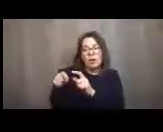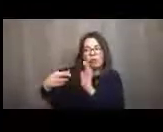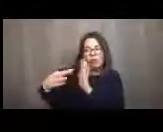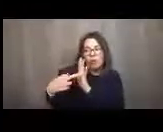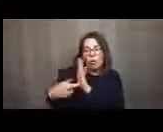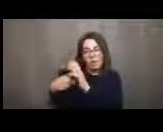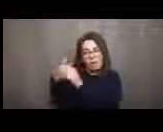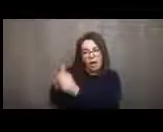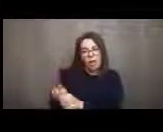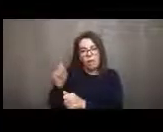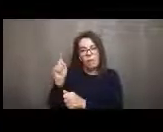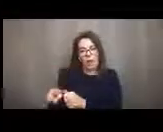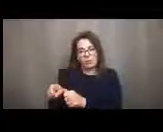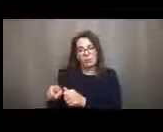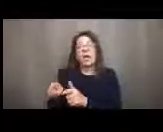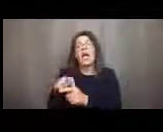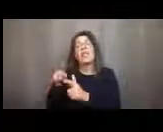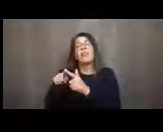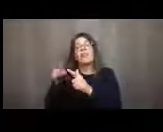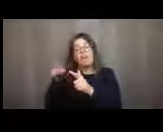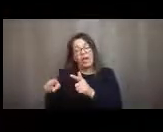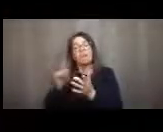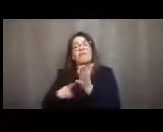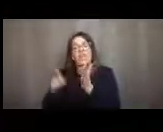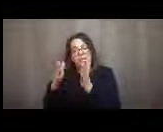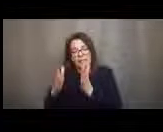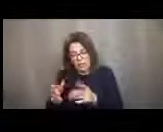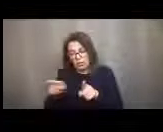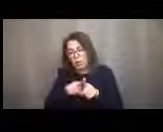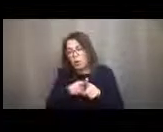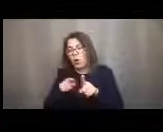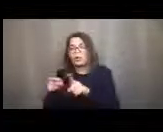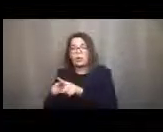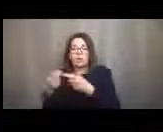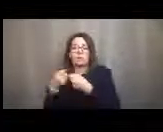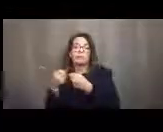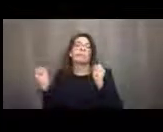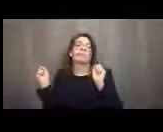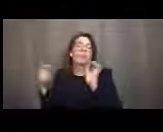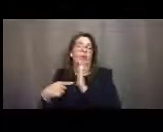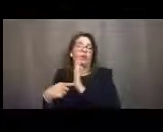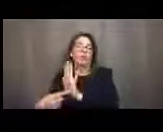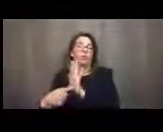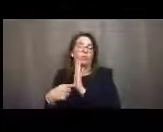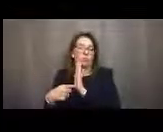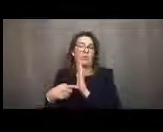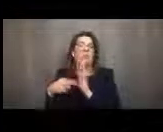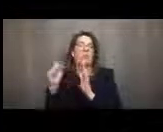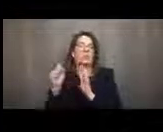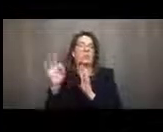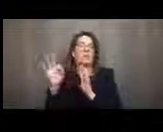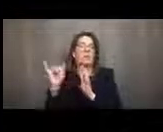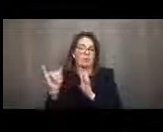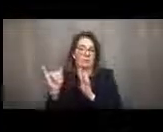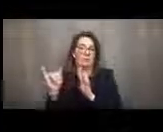and therefore Subrecipient Investigators are also required to disclose their Significant Financial Interests